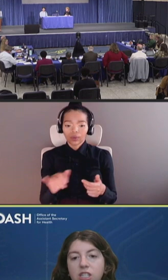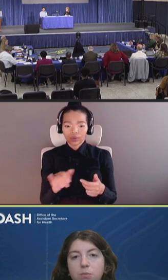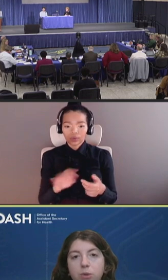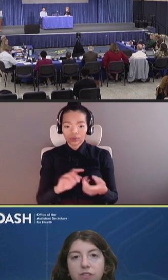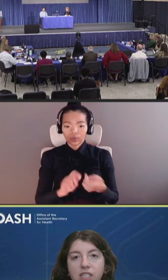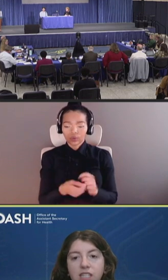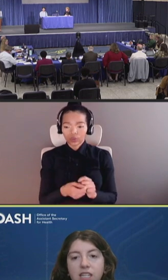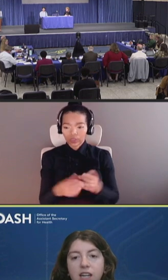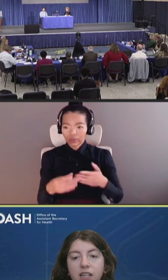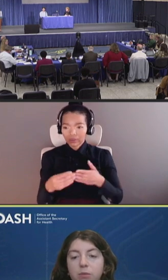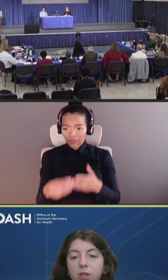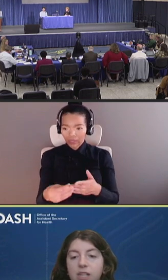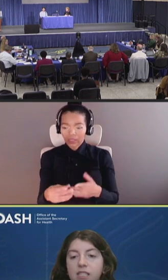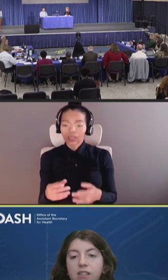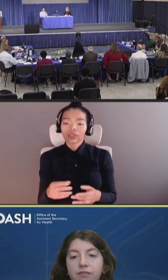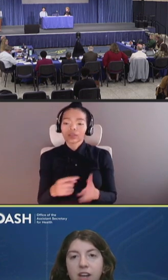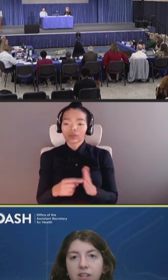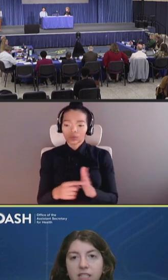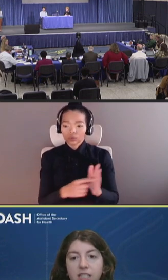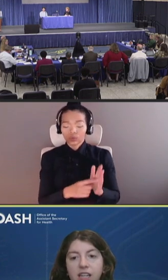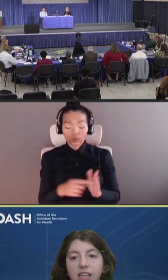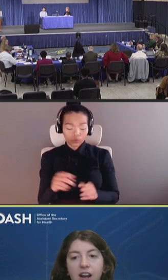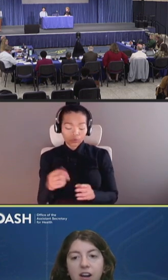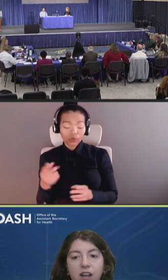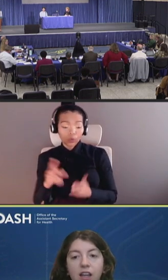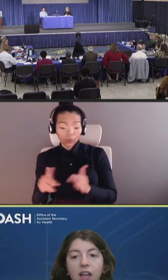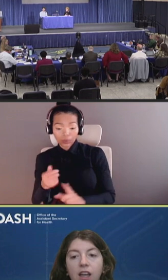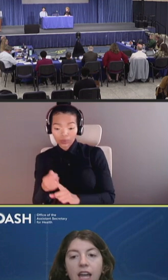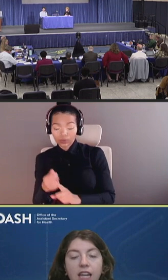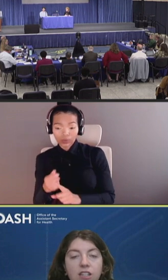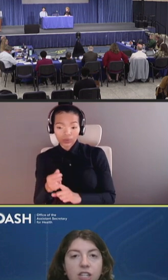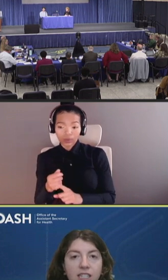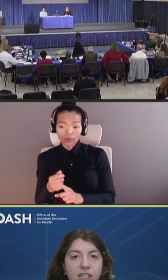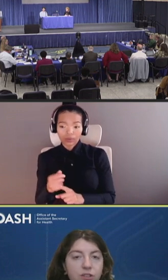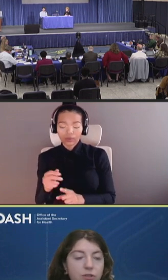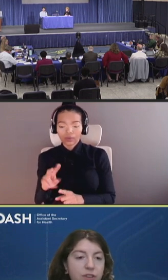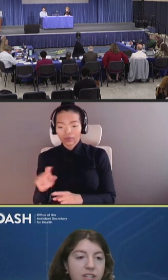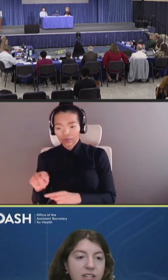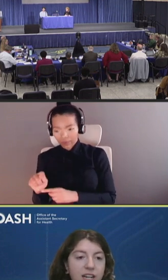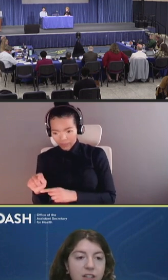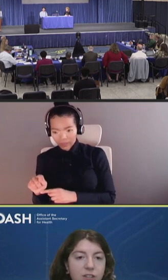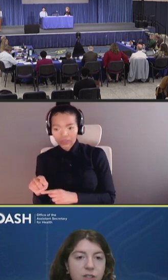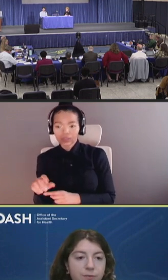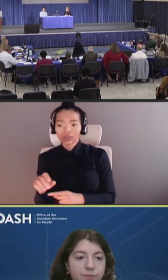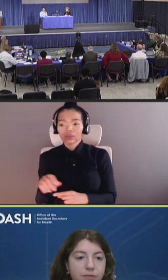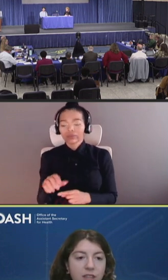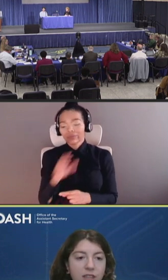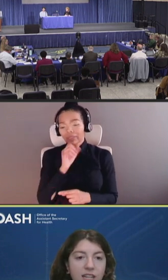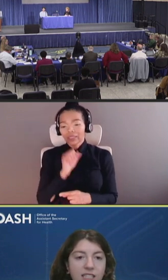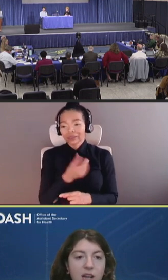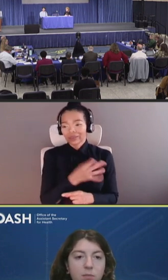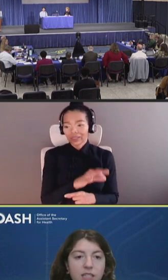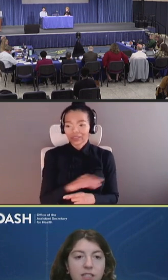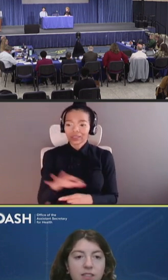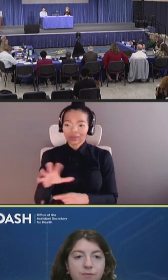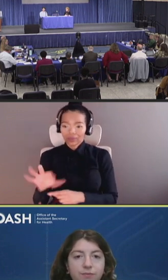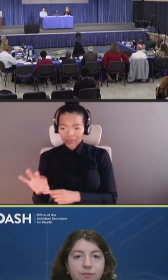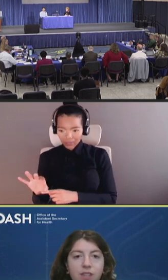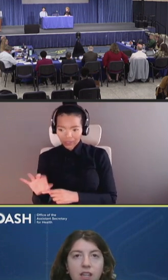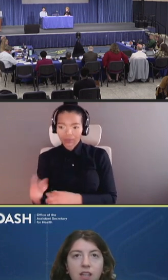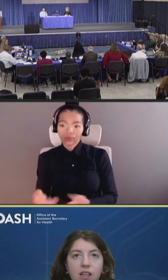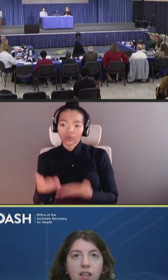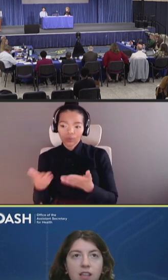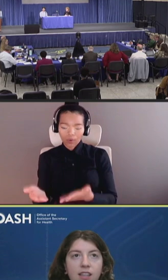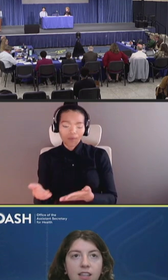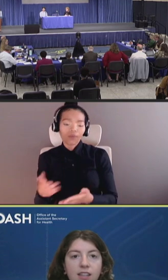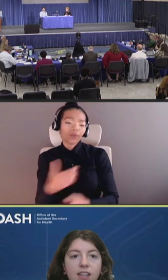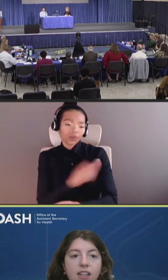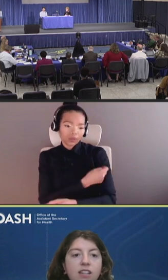to previously unimmunized Veterans in care, aged 19 through 59 years. Next slide, please.